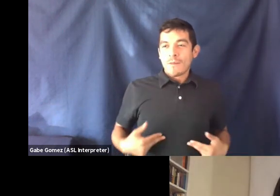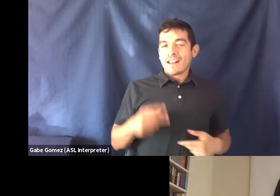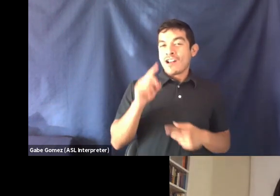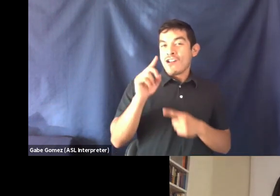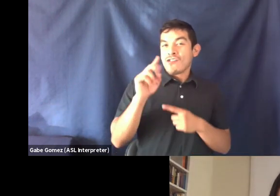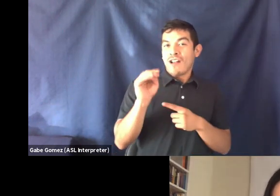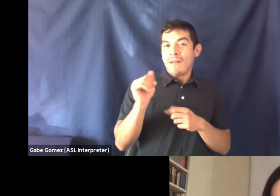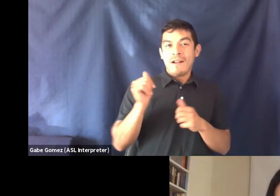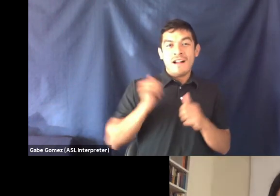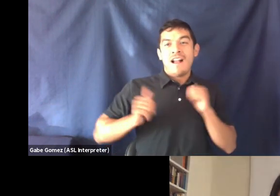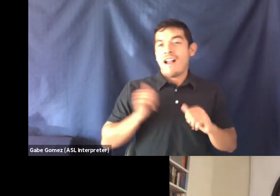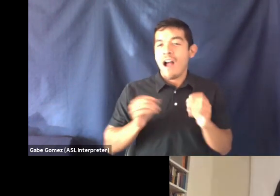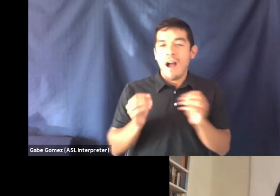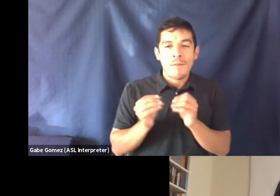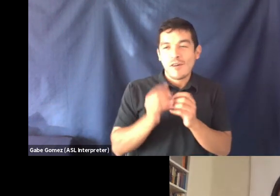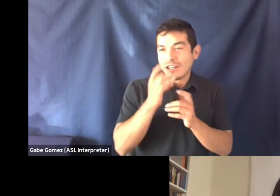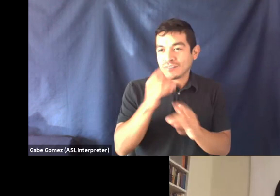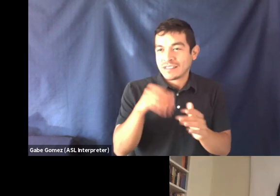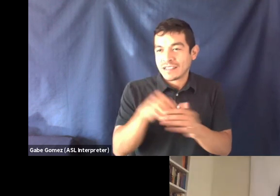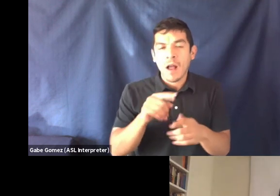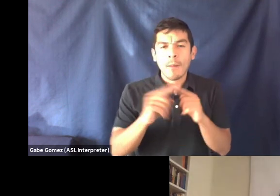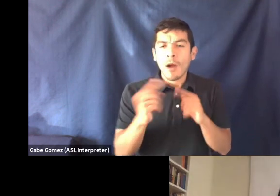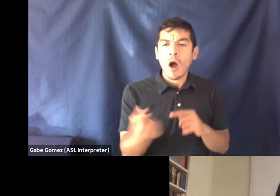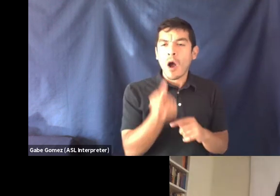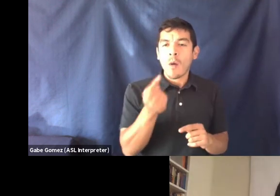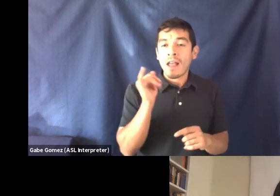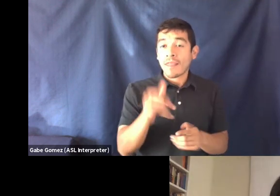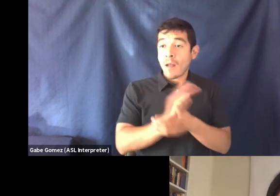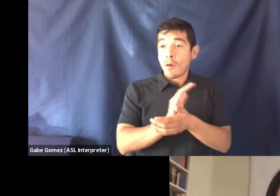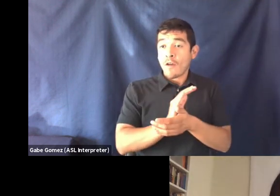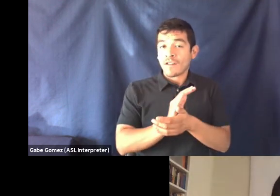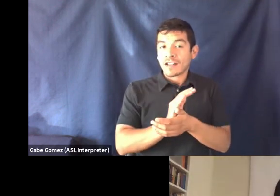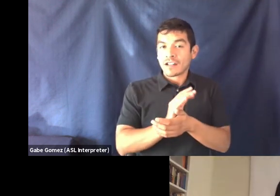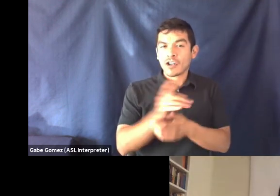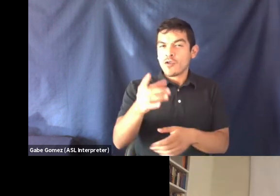but always the film, the integrity of the film was that, okay, there's you get tippets of that,